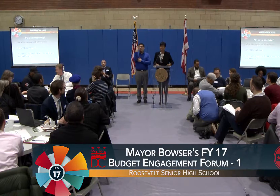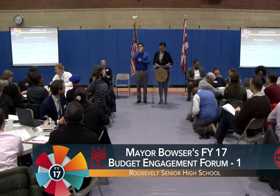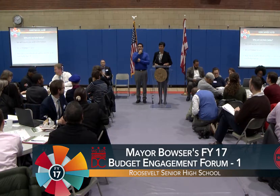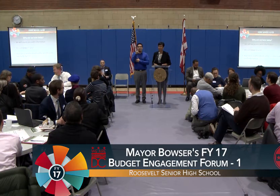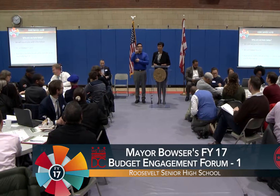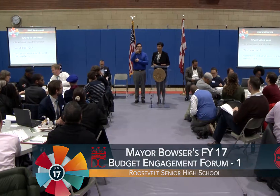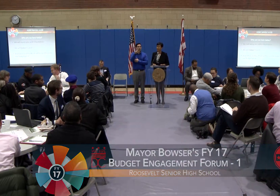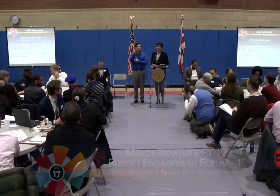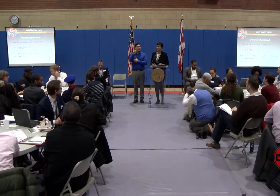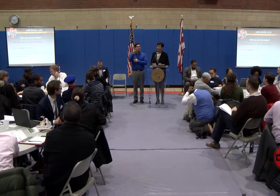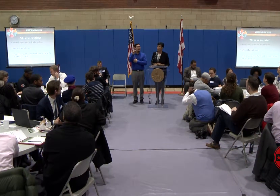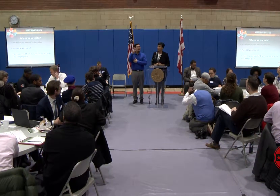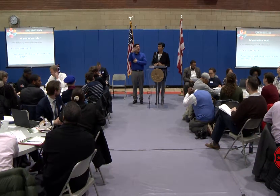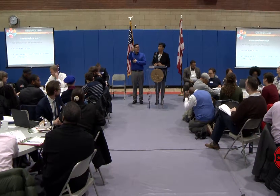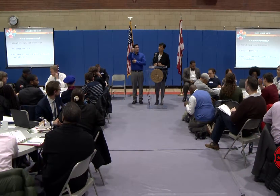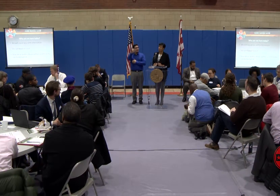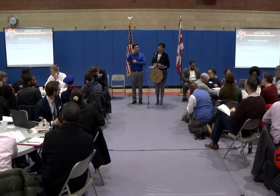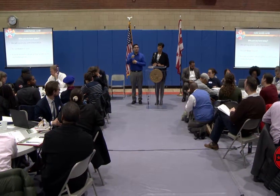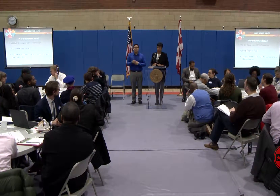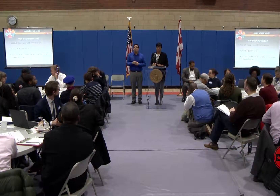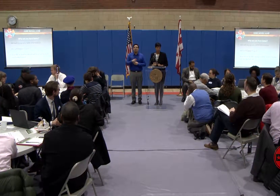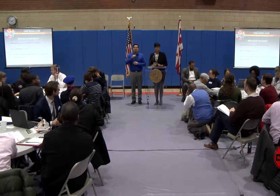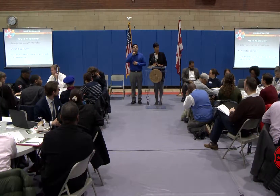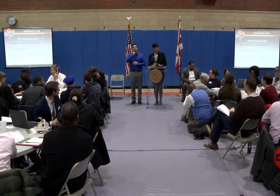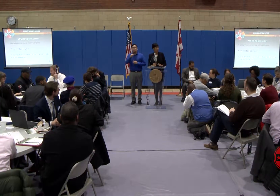SCHOOL? WE COULDN'T BE NOR PROUD OF THE